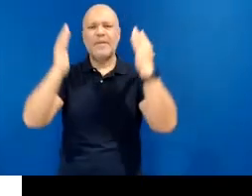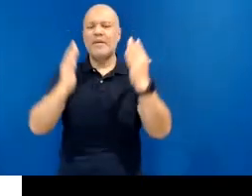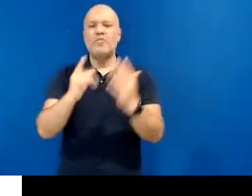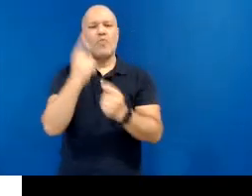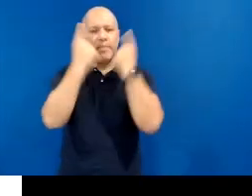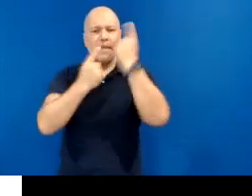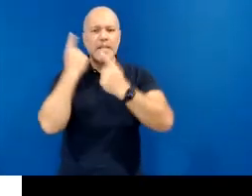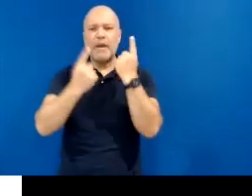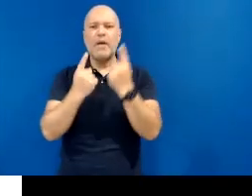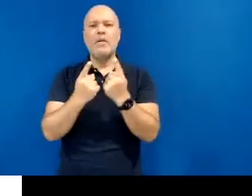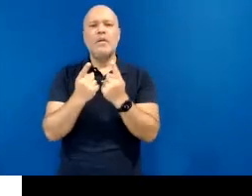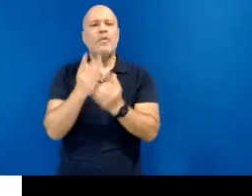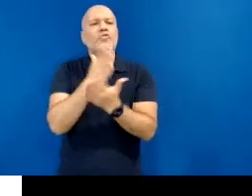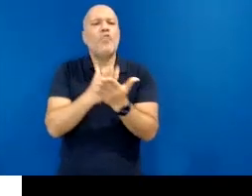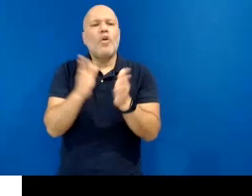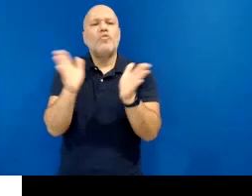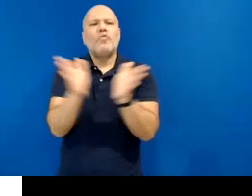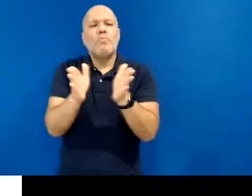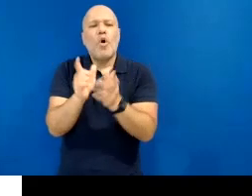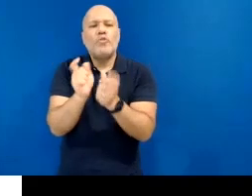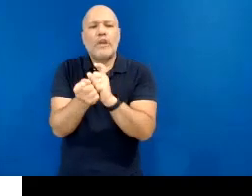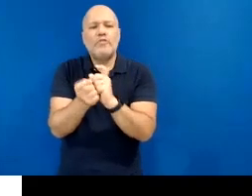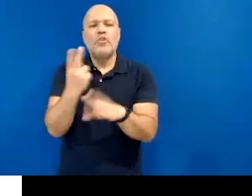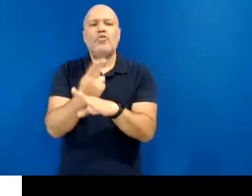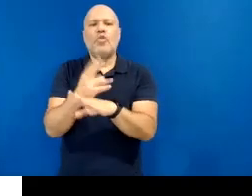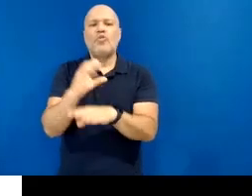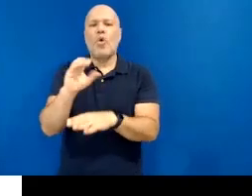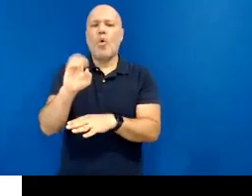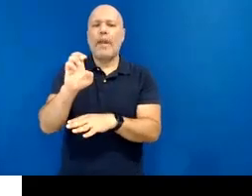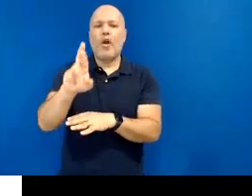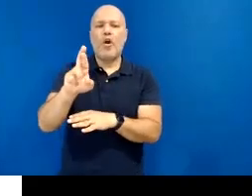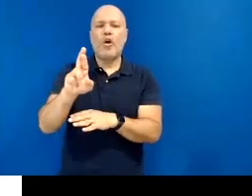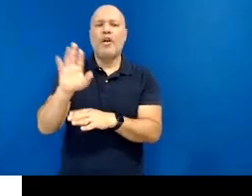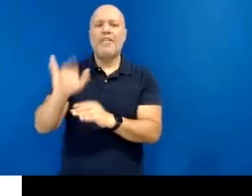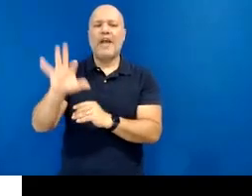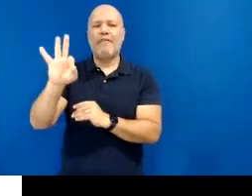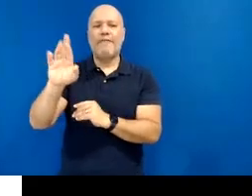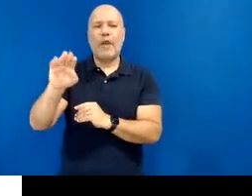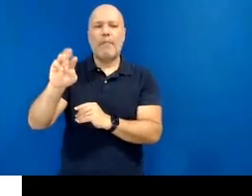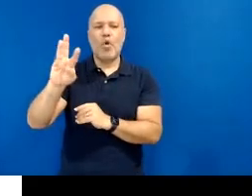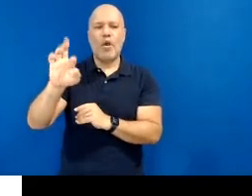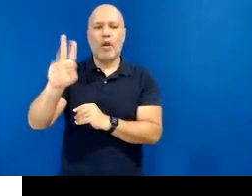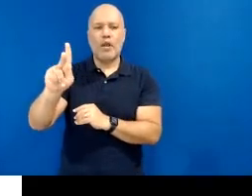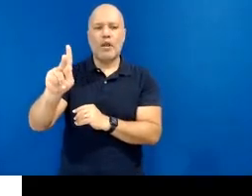Let's use the OER Resource IDEA framework that's in that document and we'll talk a little bit about it.